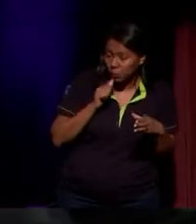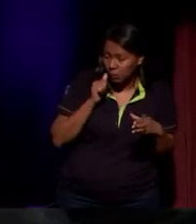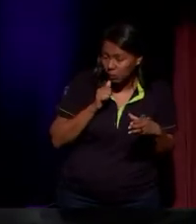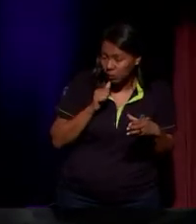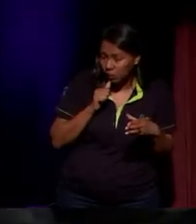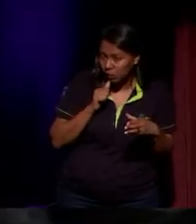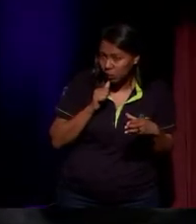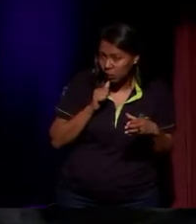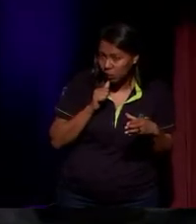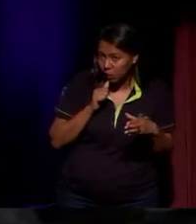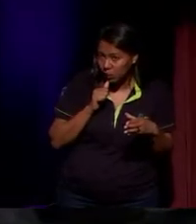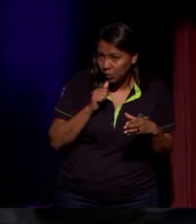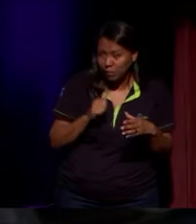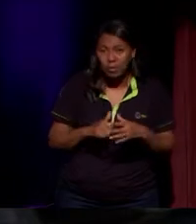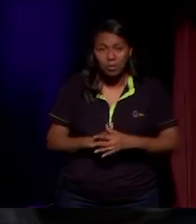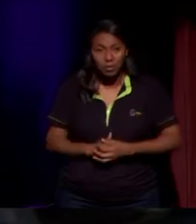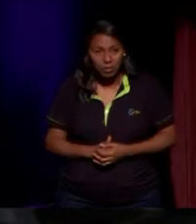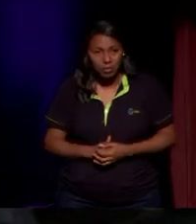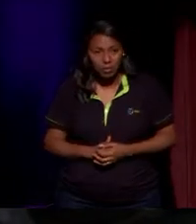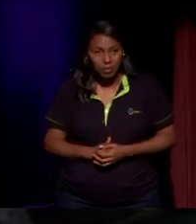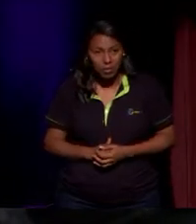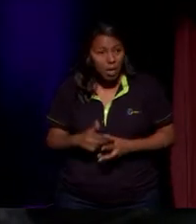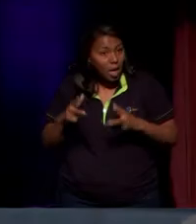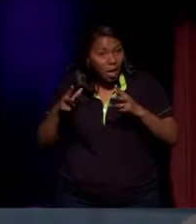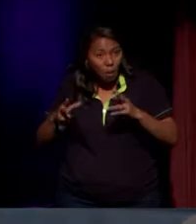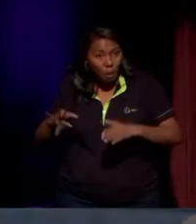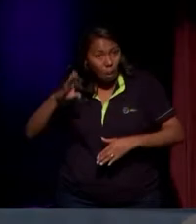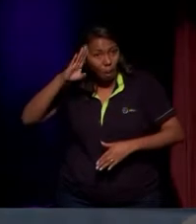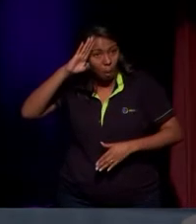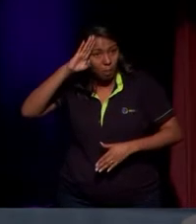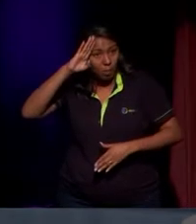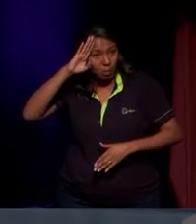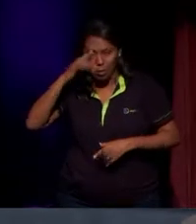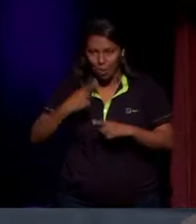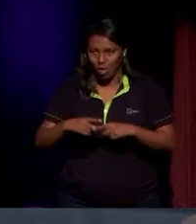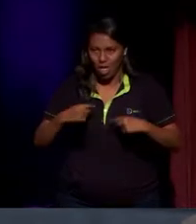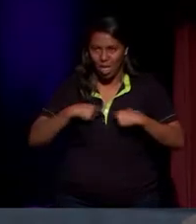we do the same thing of a commander, because we cannot be commanders?